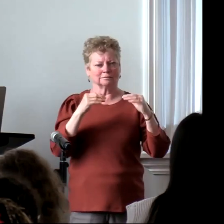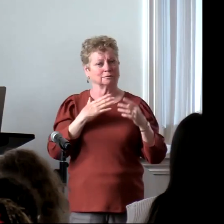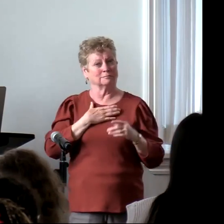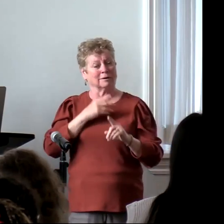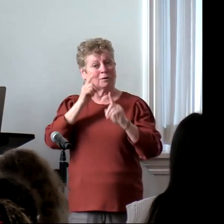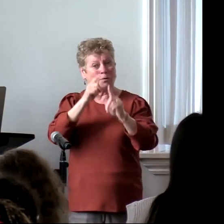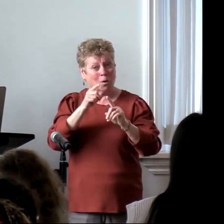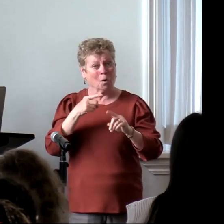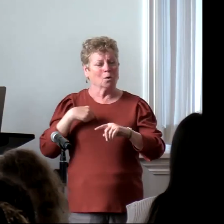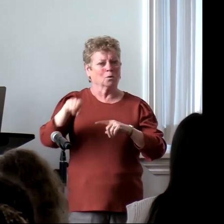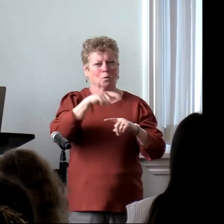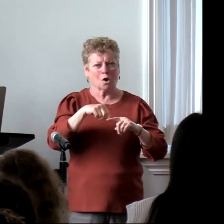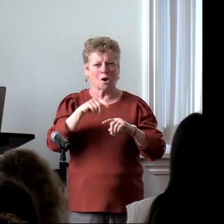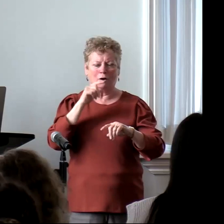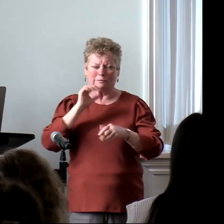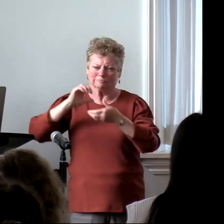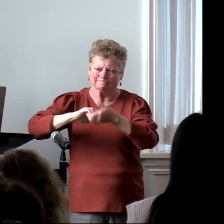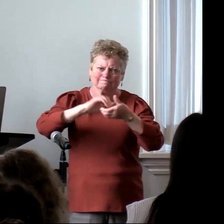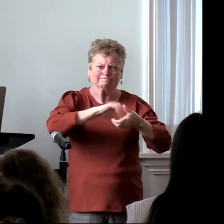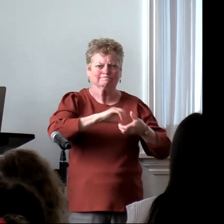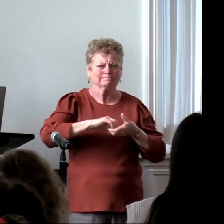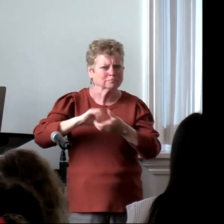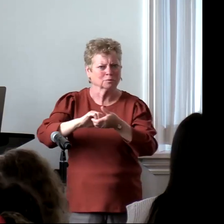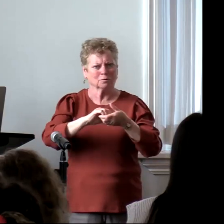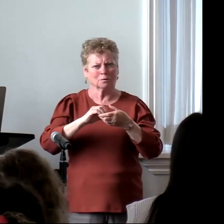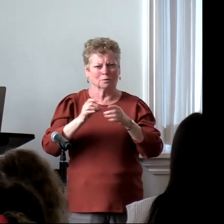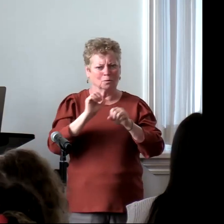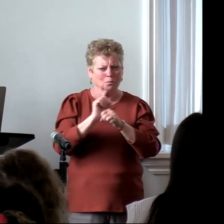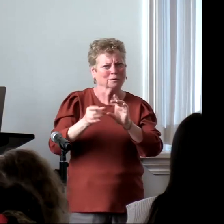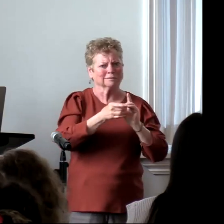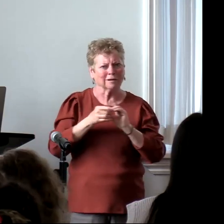we link arms and imagine ourselves in a society where we live up